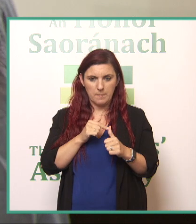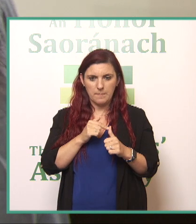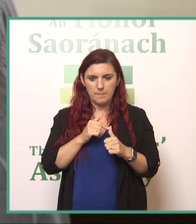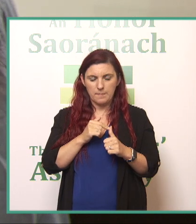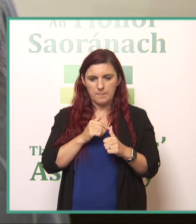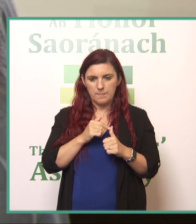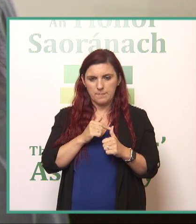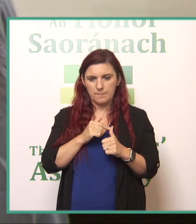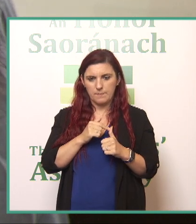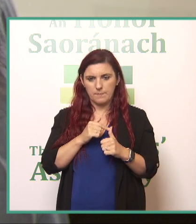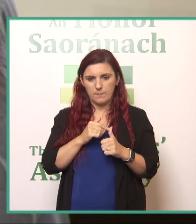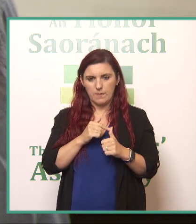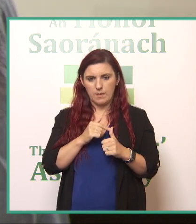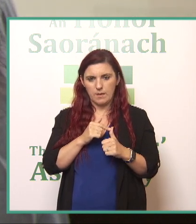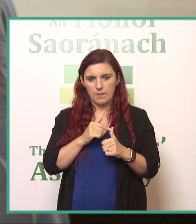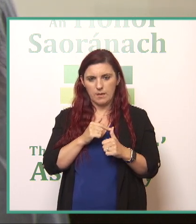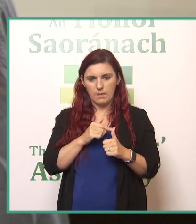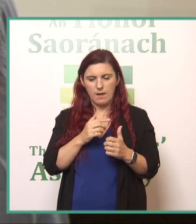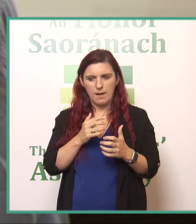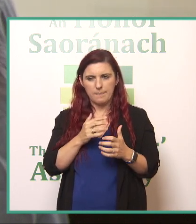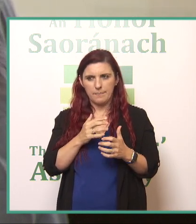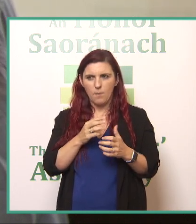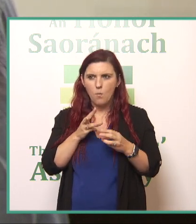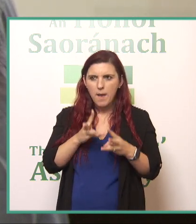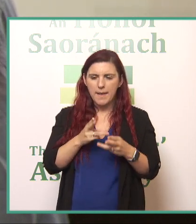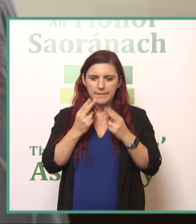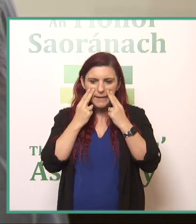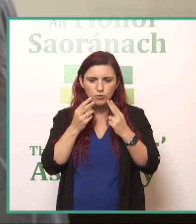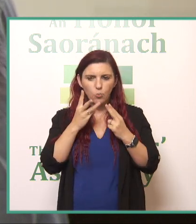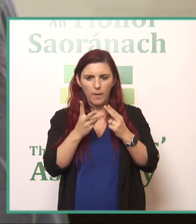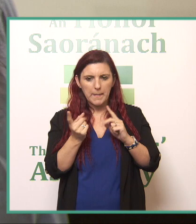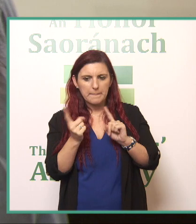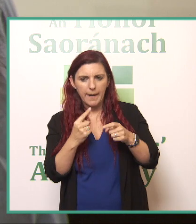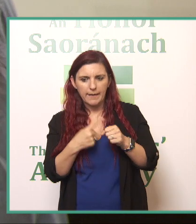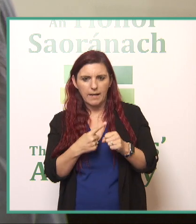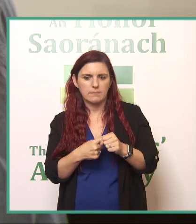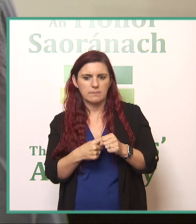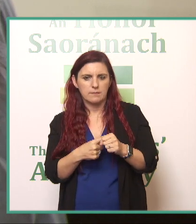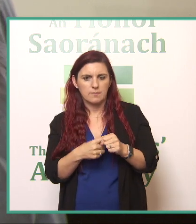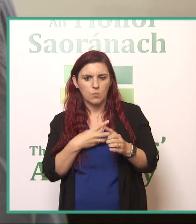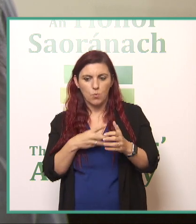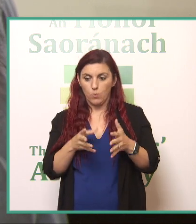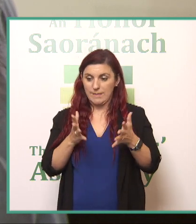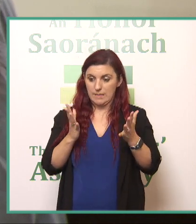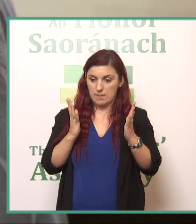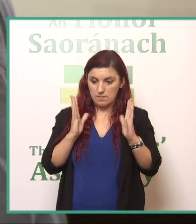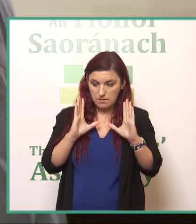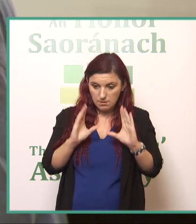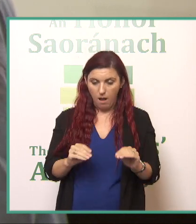um how nature will come back when when we stop doing the things that we're constantly doing to